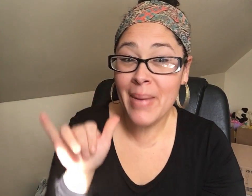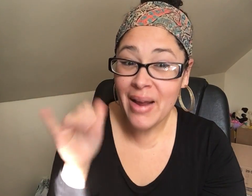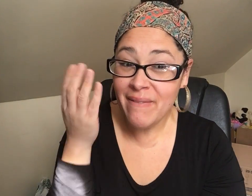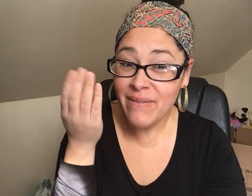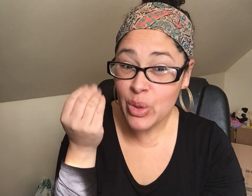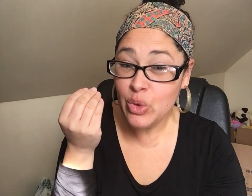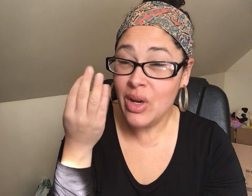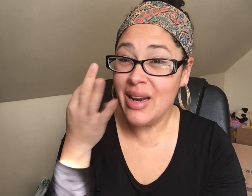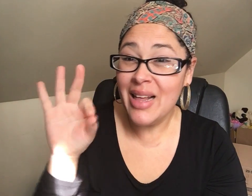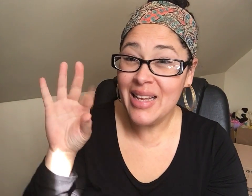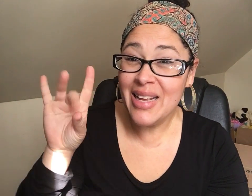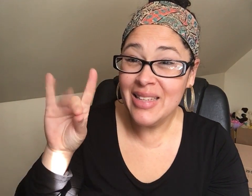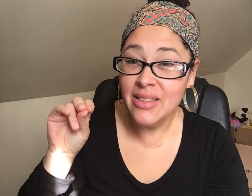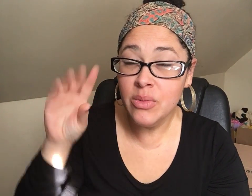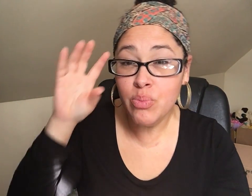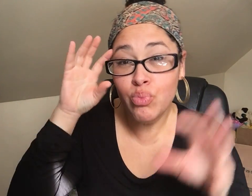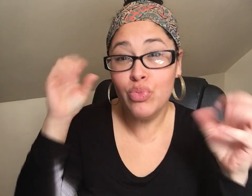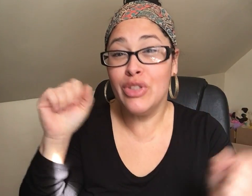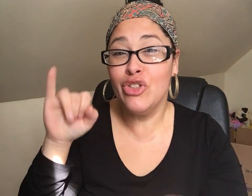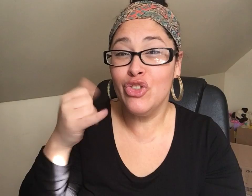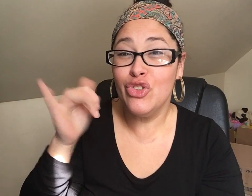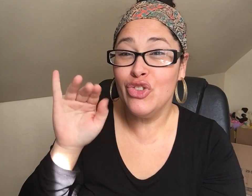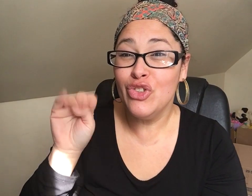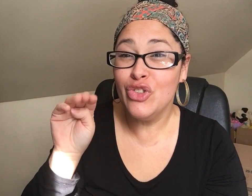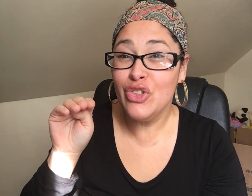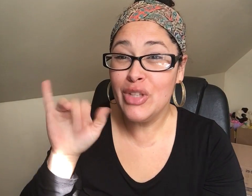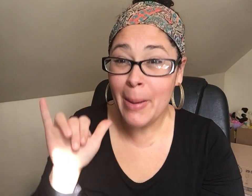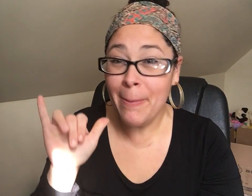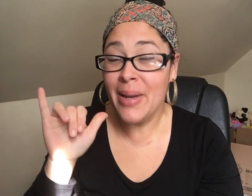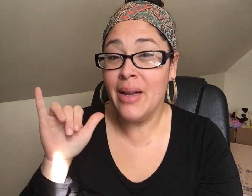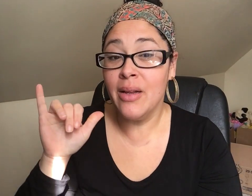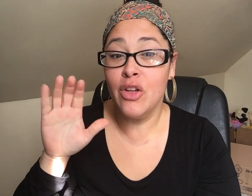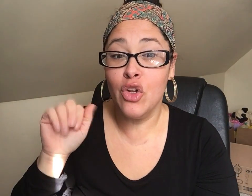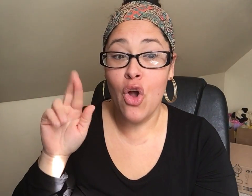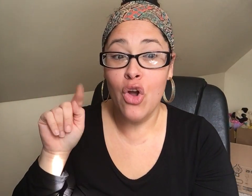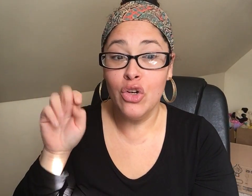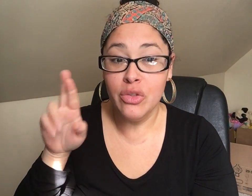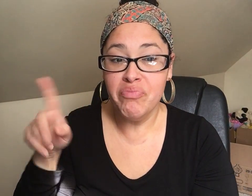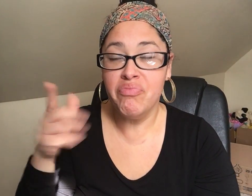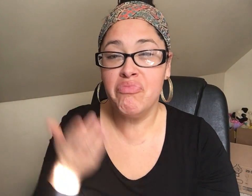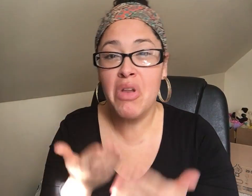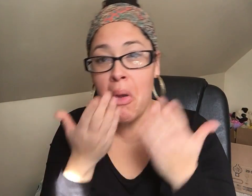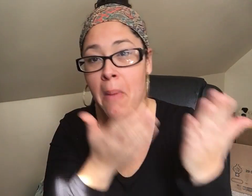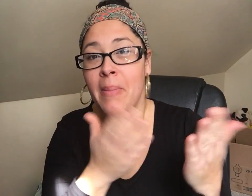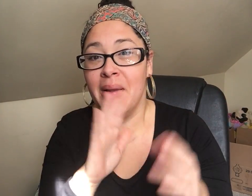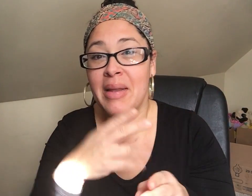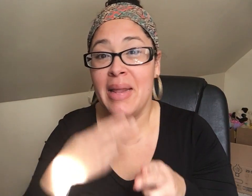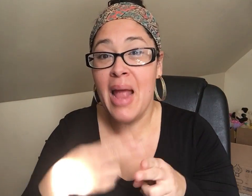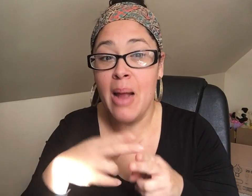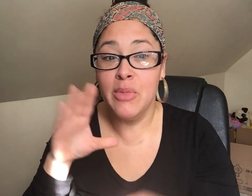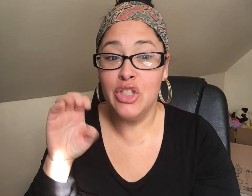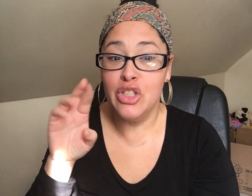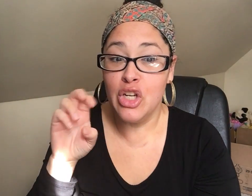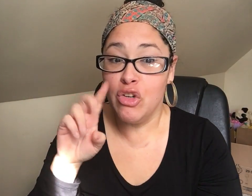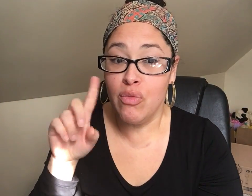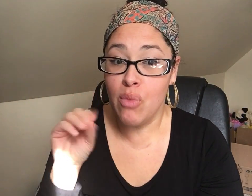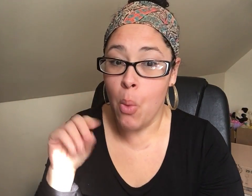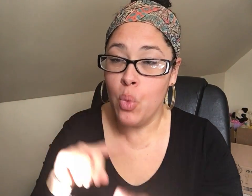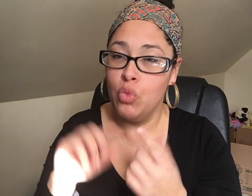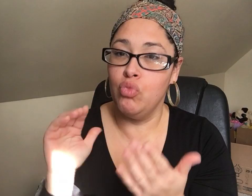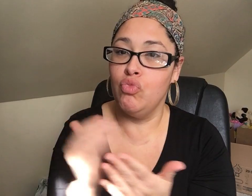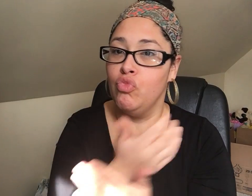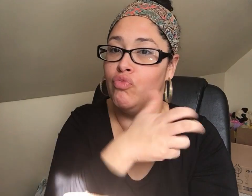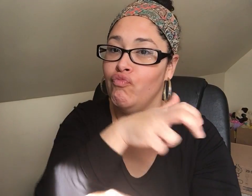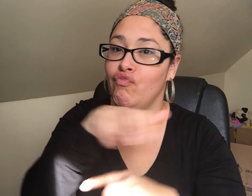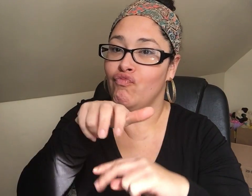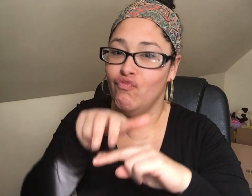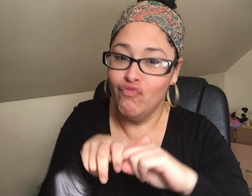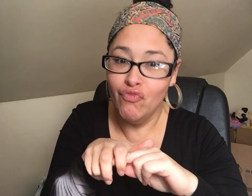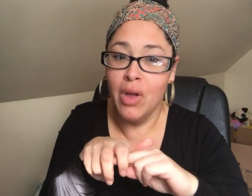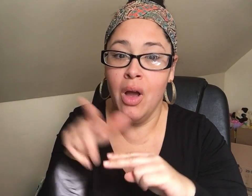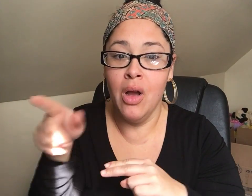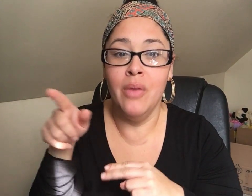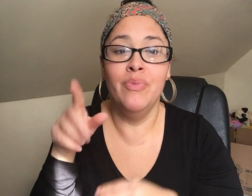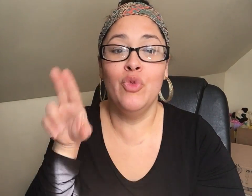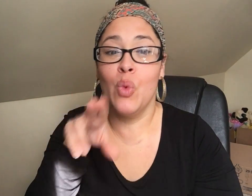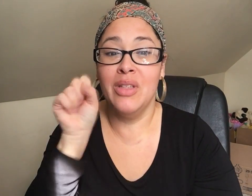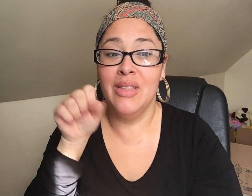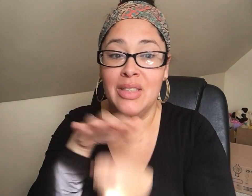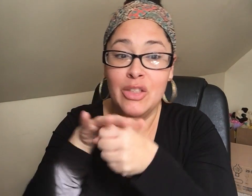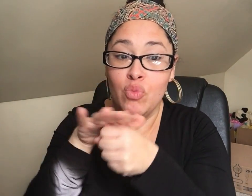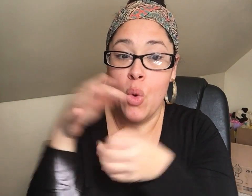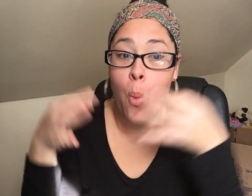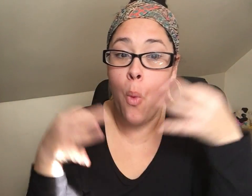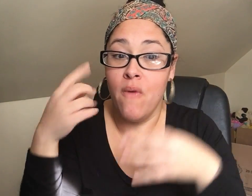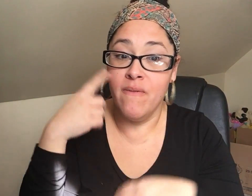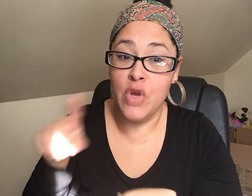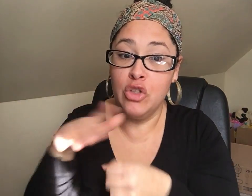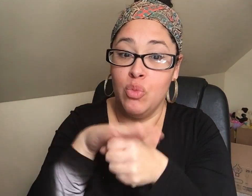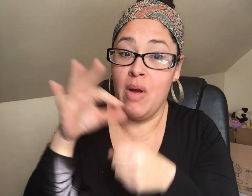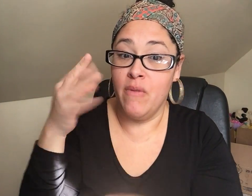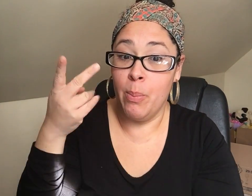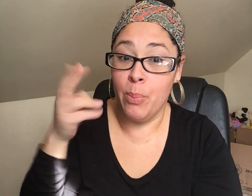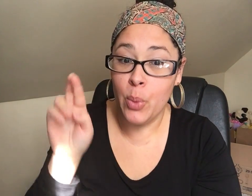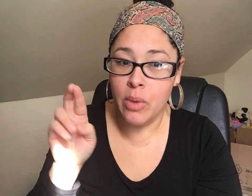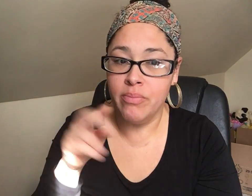Then on May 14, 1980, President Jimmy Carter nominated Cerezo to a new seat on the US District Court for the District of Puerto Rico.